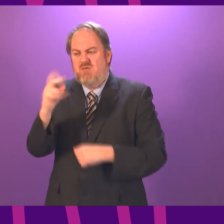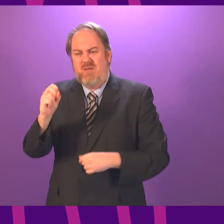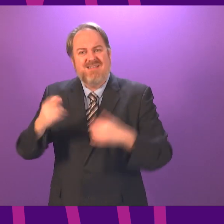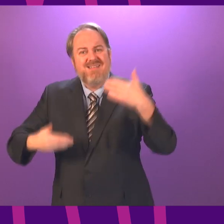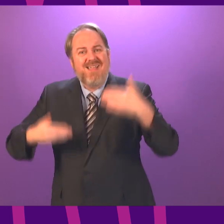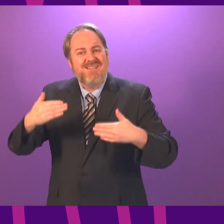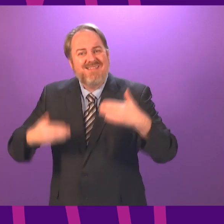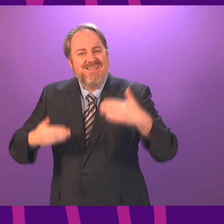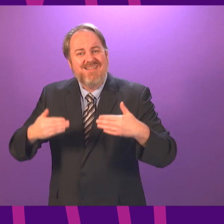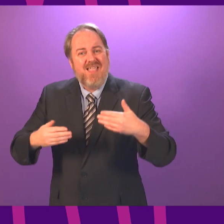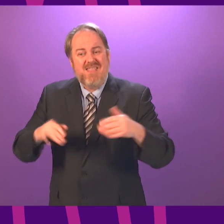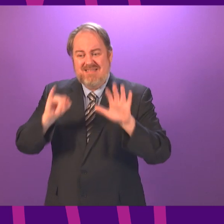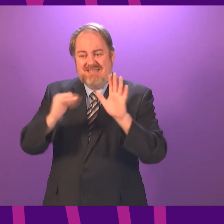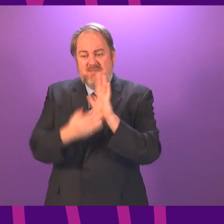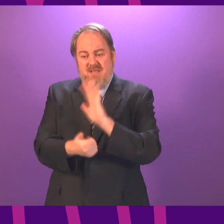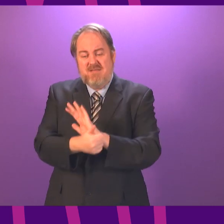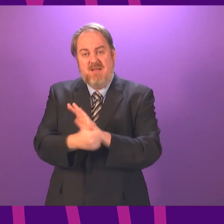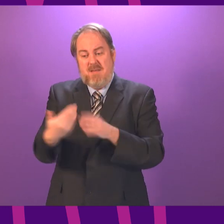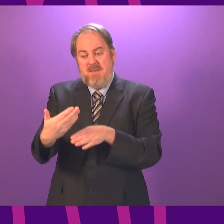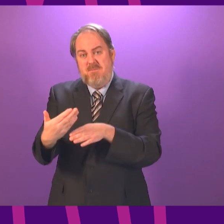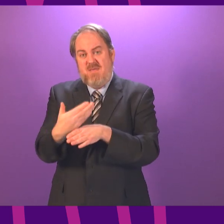had closed, six months before Covid hit, the Scottish Government still had not published